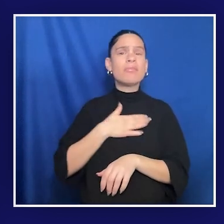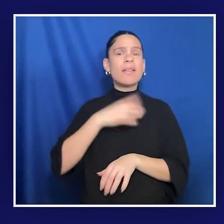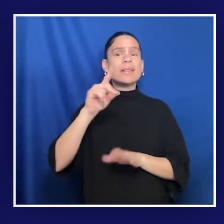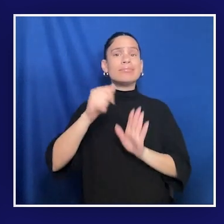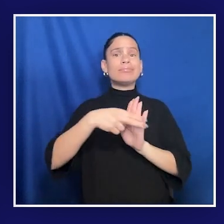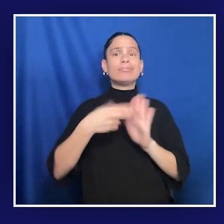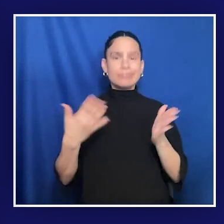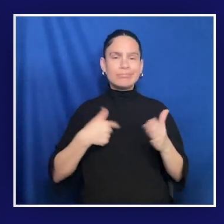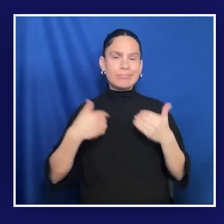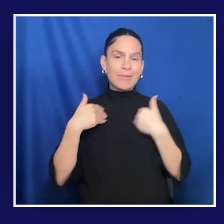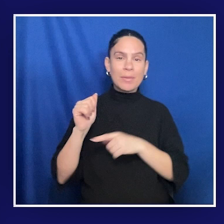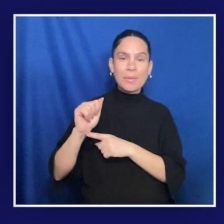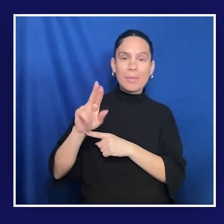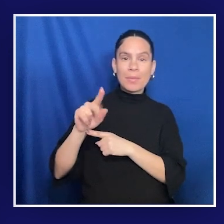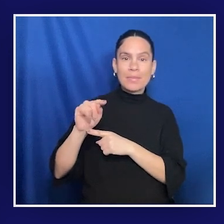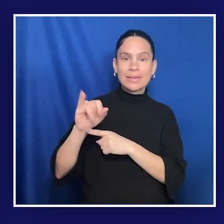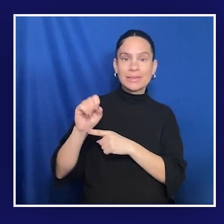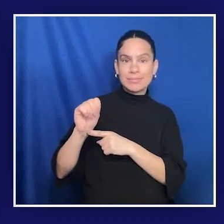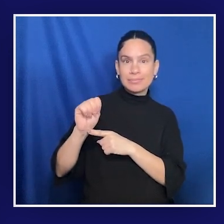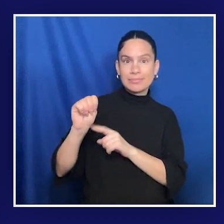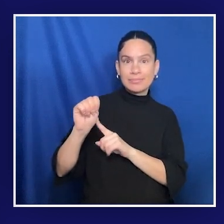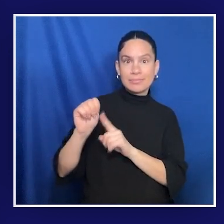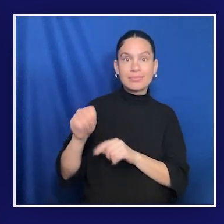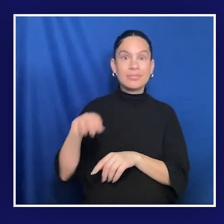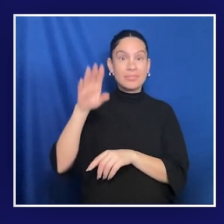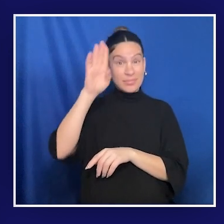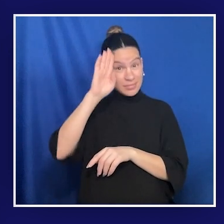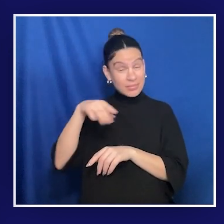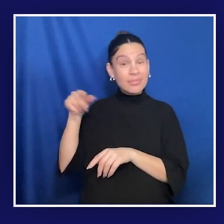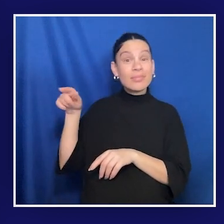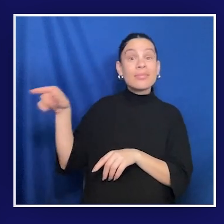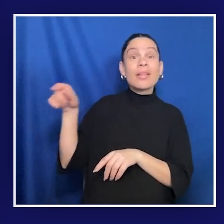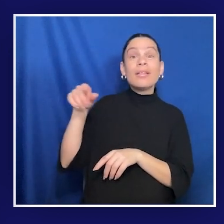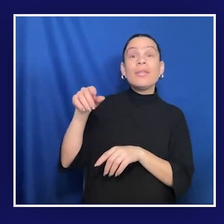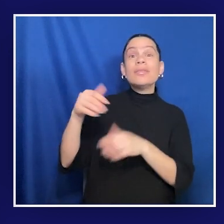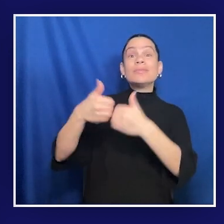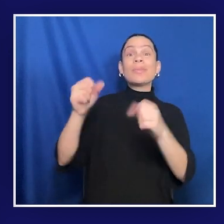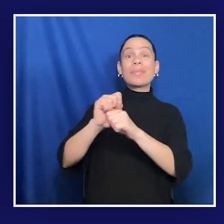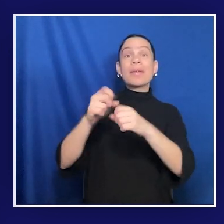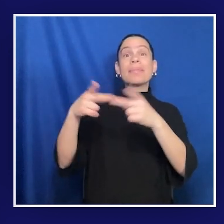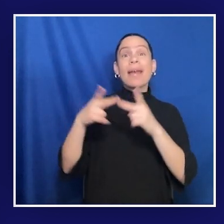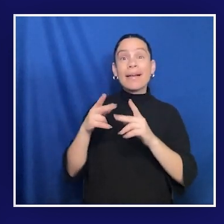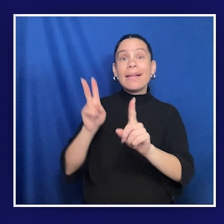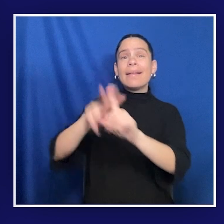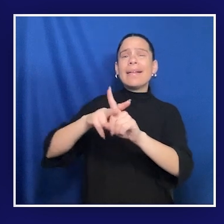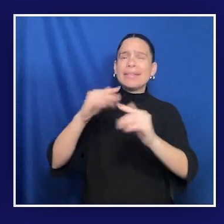[Audio Description] You are given menial jobs such as cutting buttons